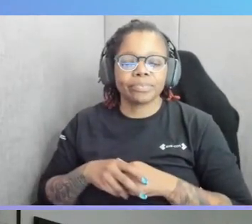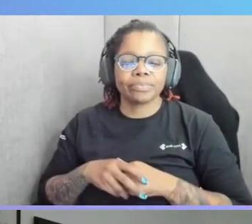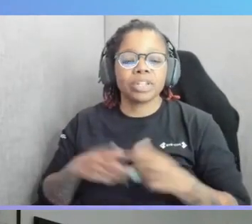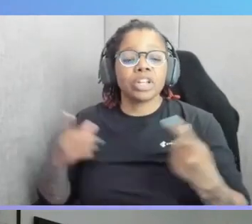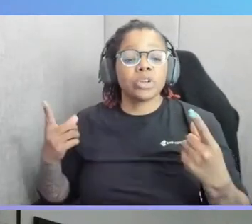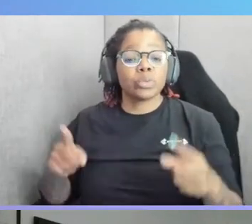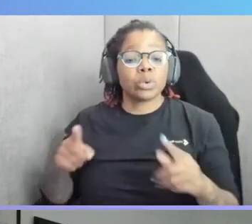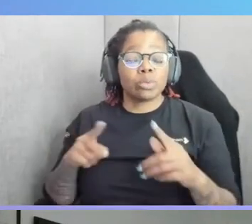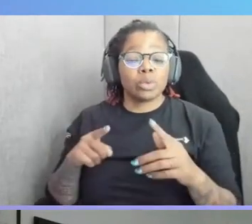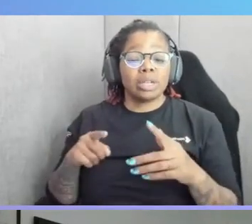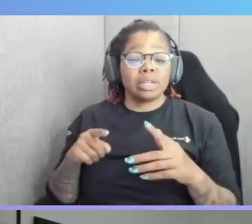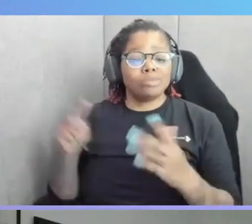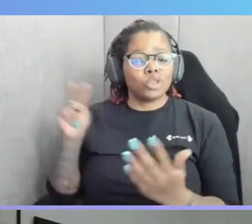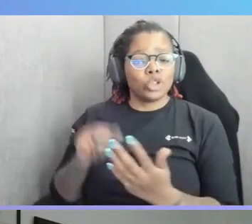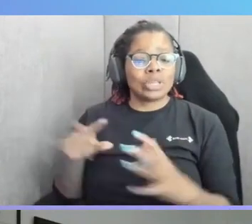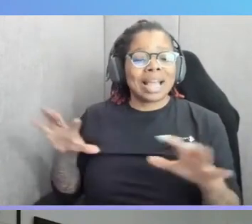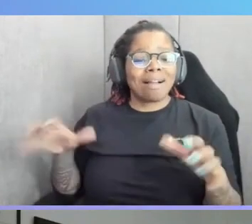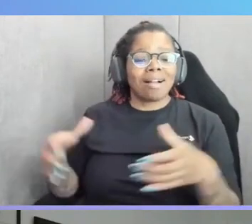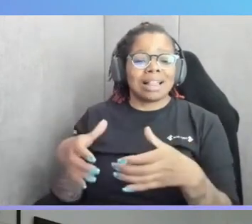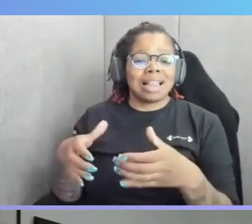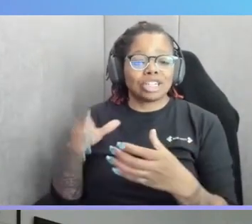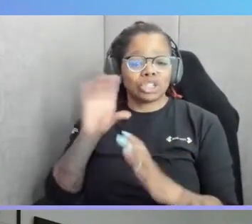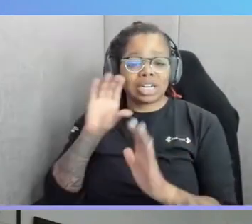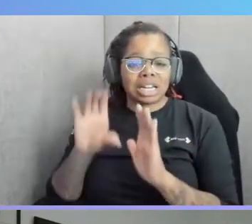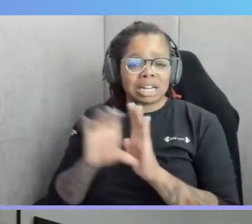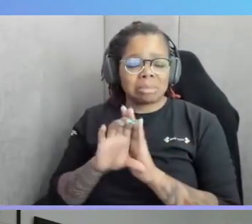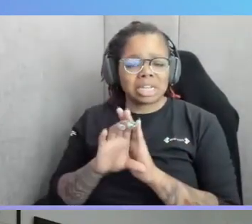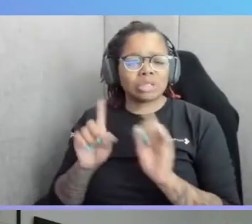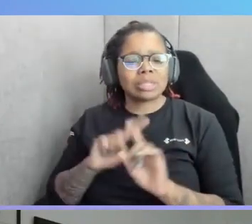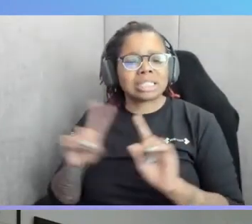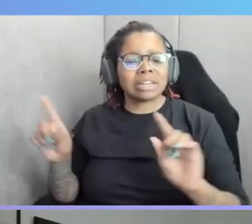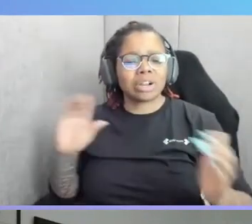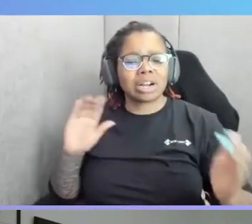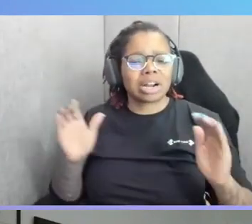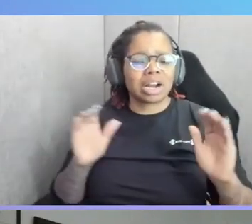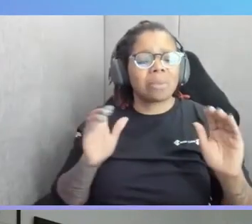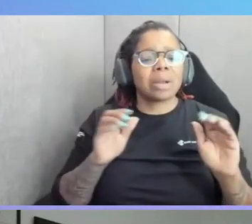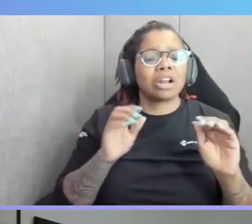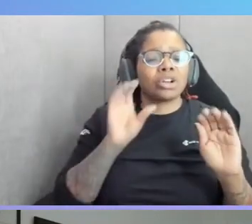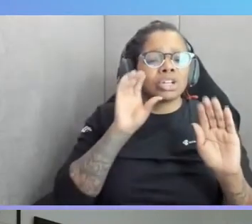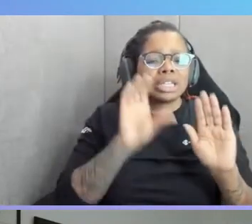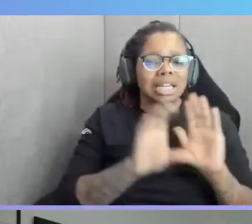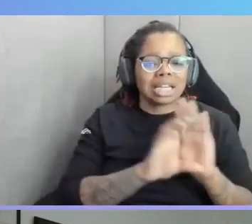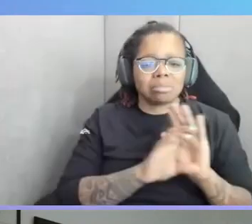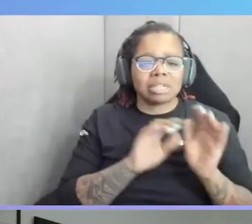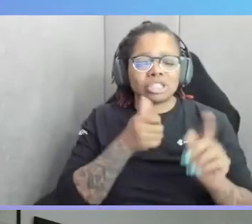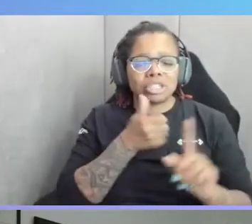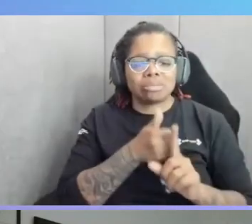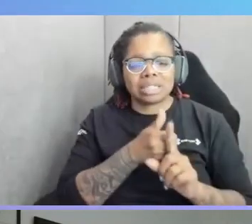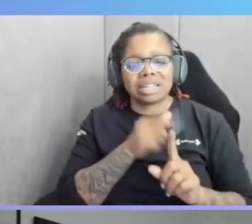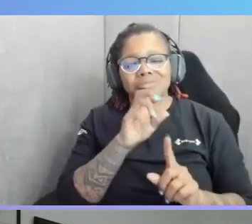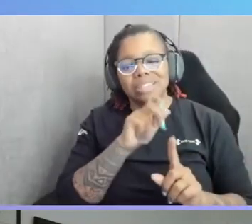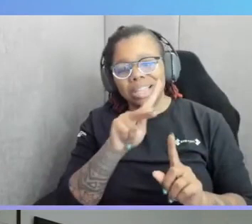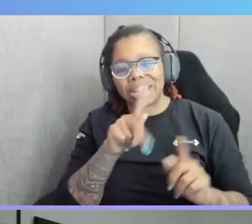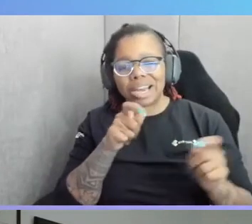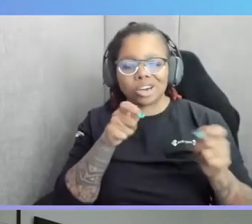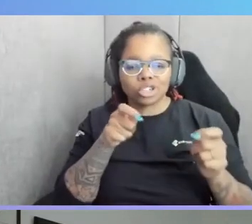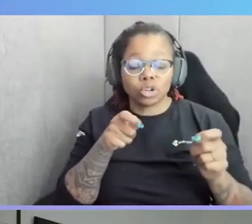something very different than when we were dealing with images that were controls or were links . And as soon as we got to those